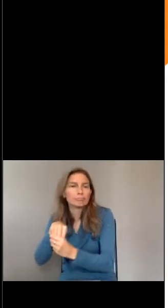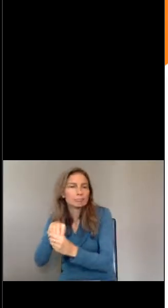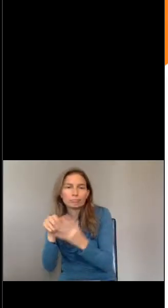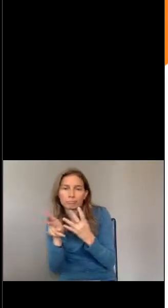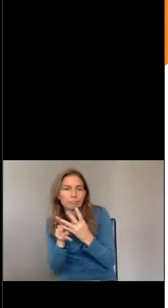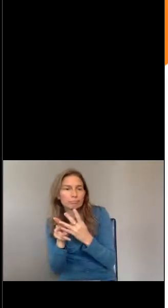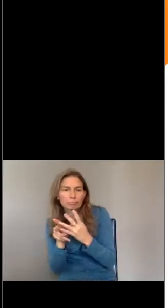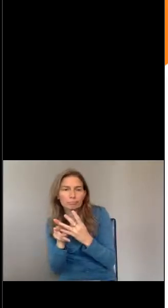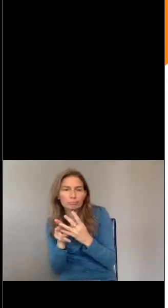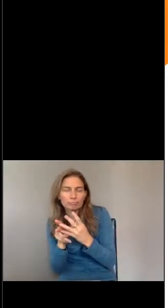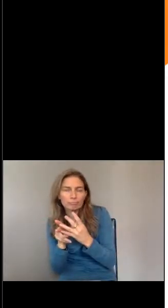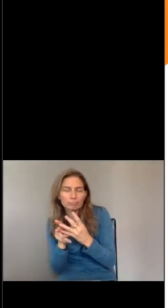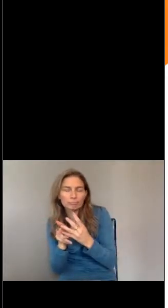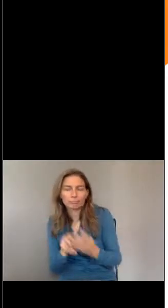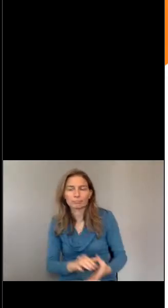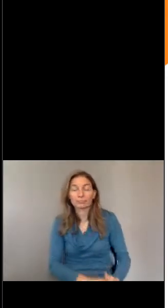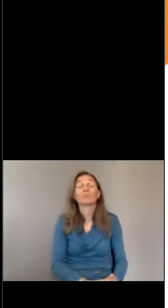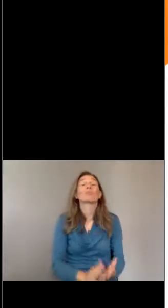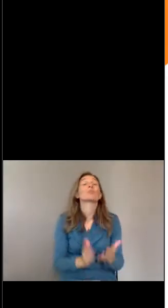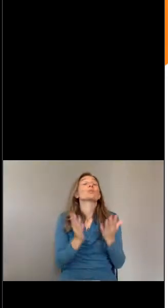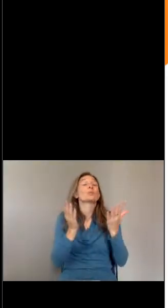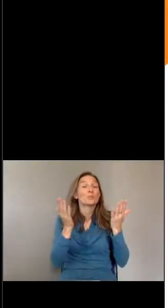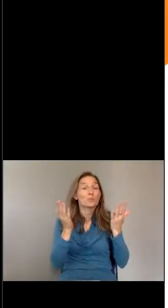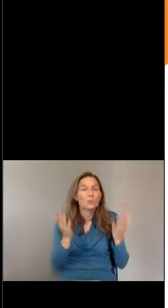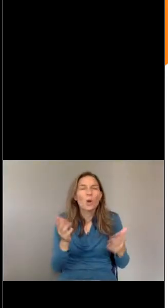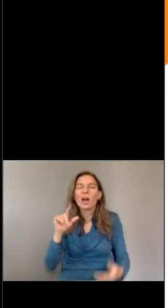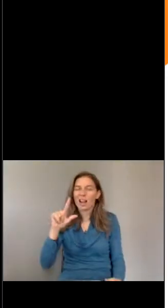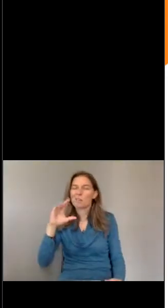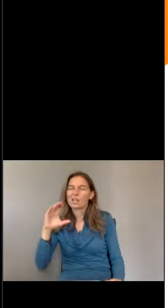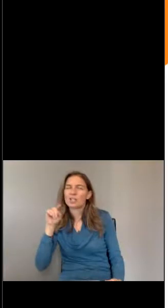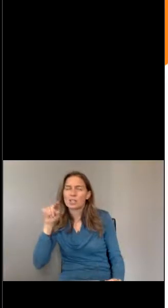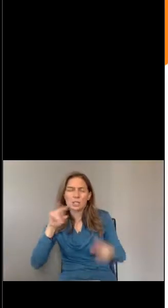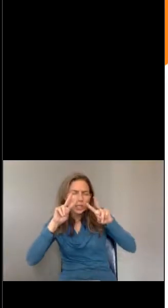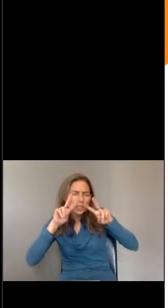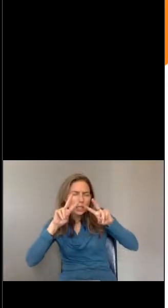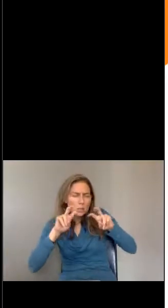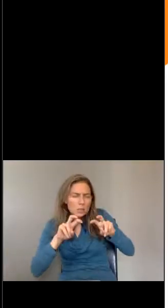So based on that, Leonard Cheshire has a strong social protection model,